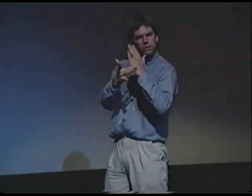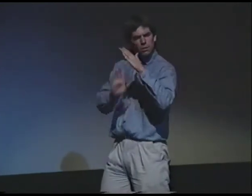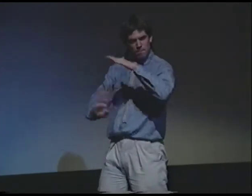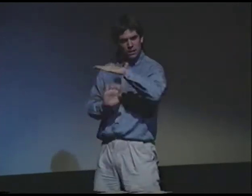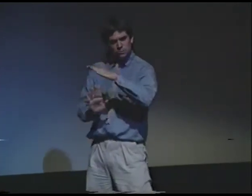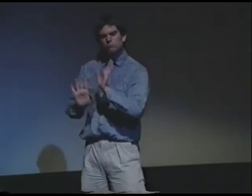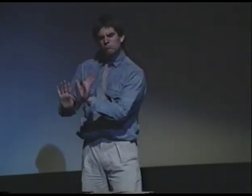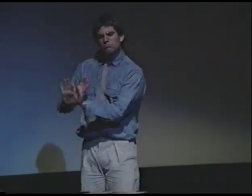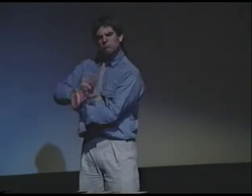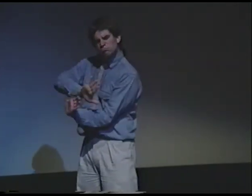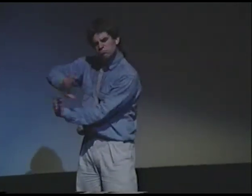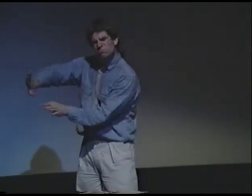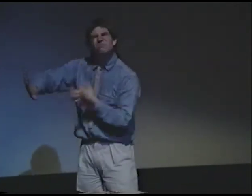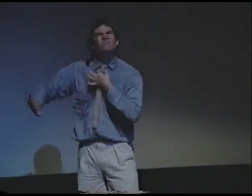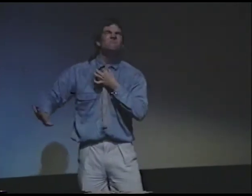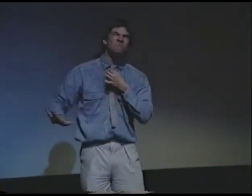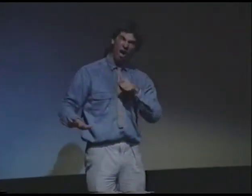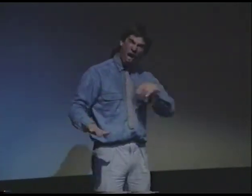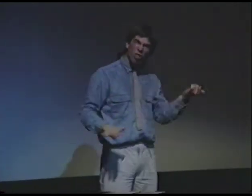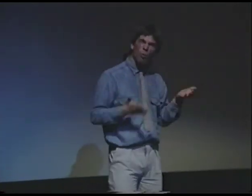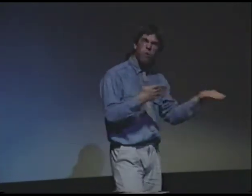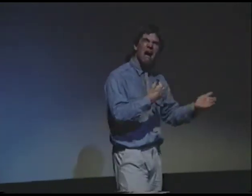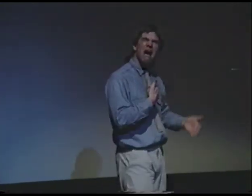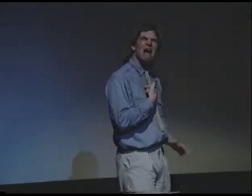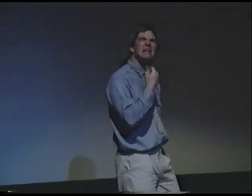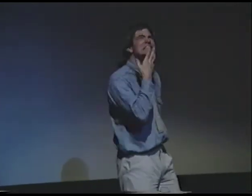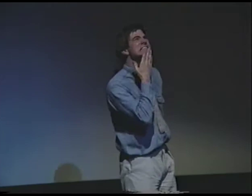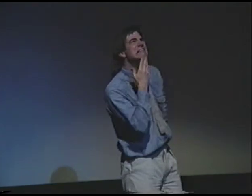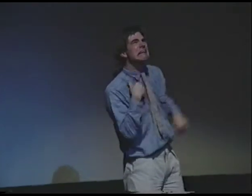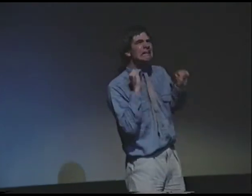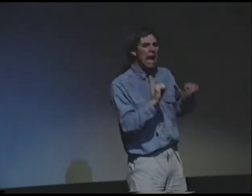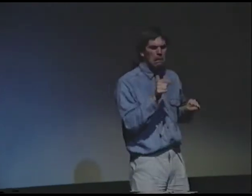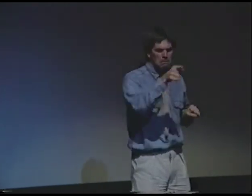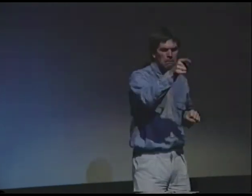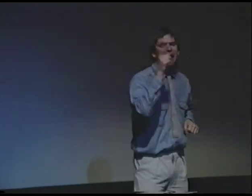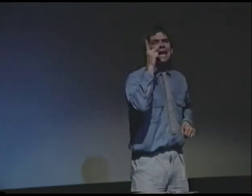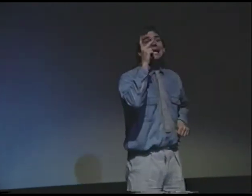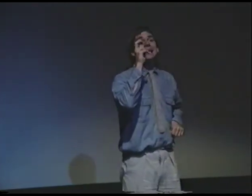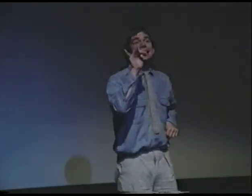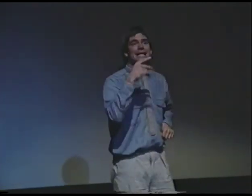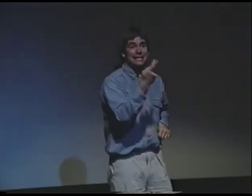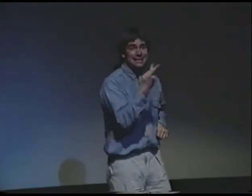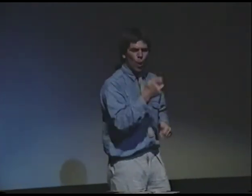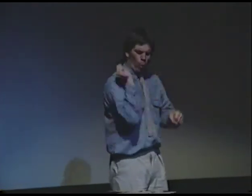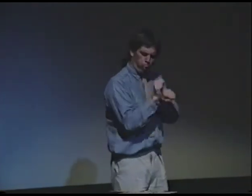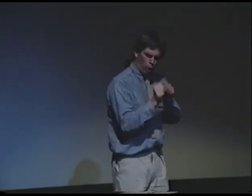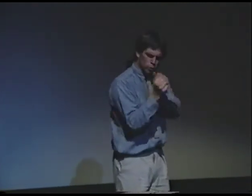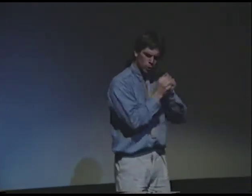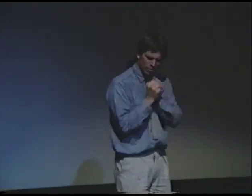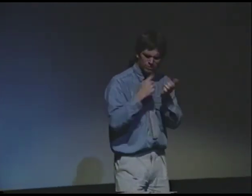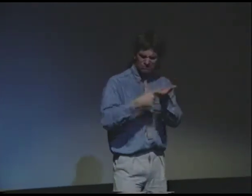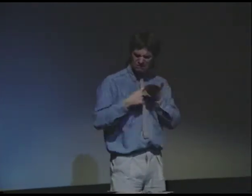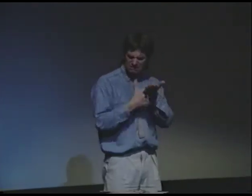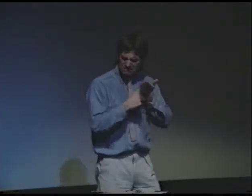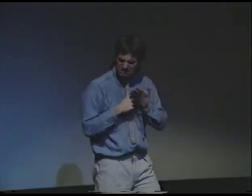OK, that was a strong technique from Bernard Bragg. Is there another way that we could do that?